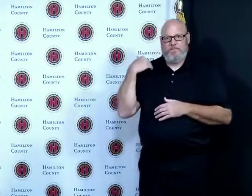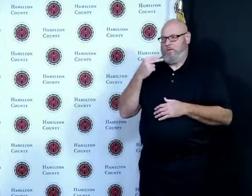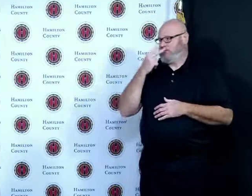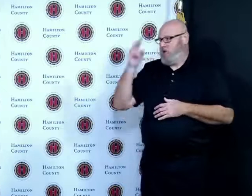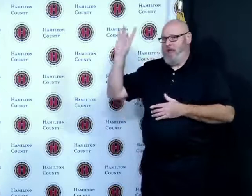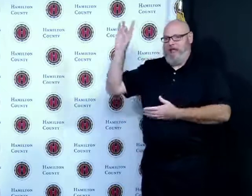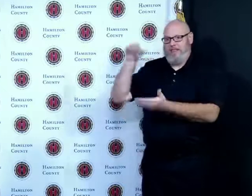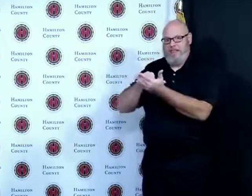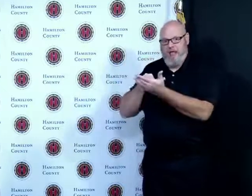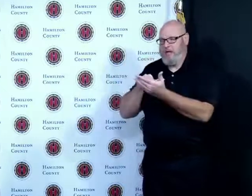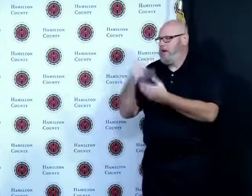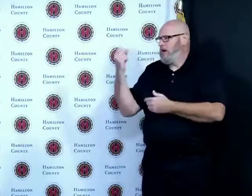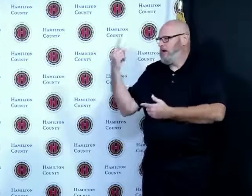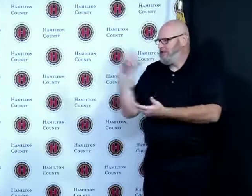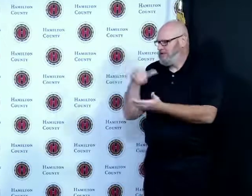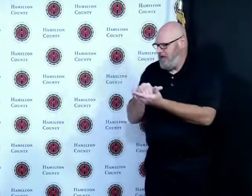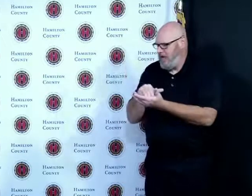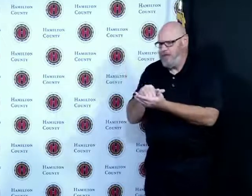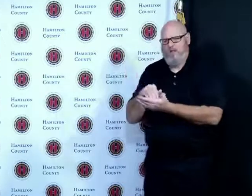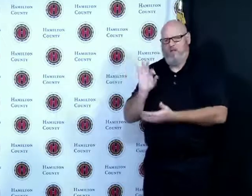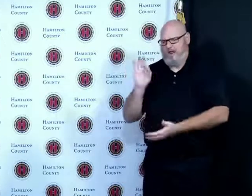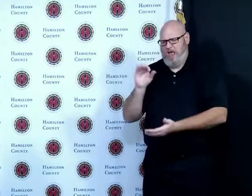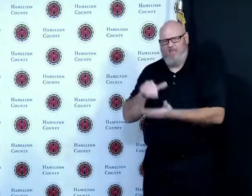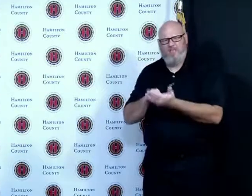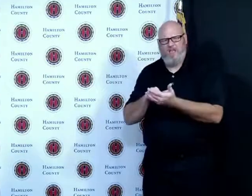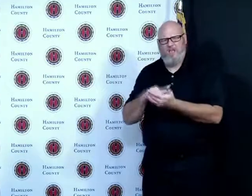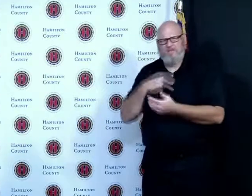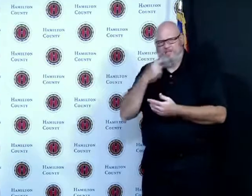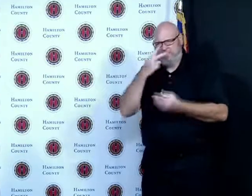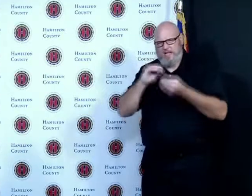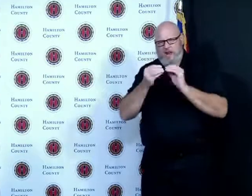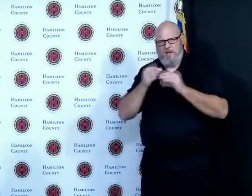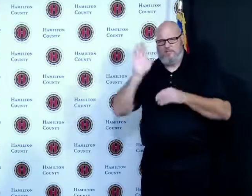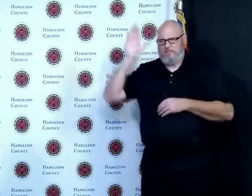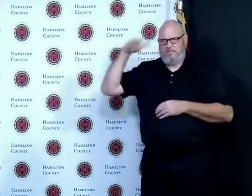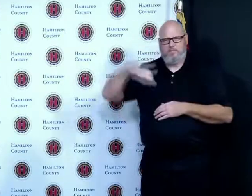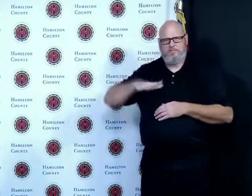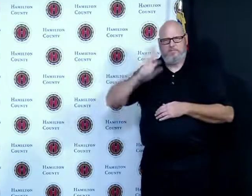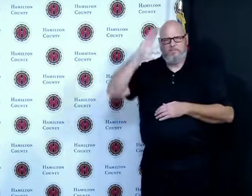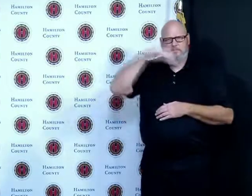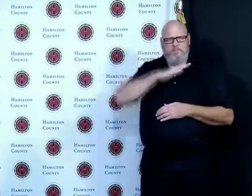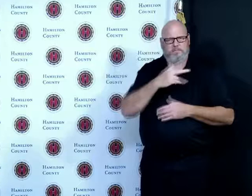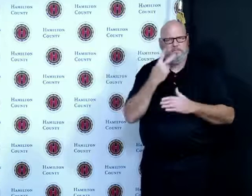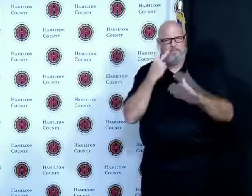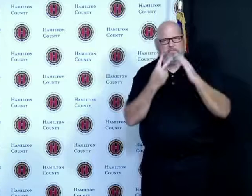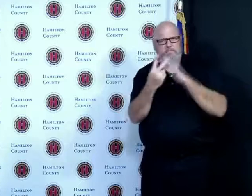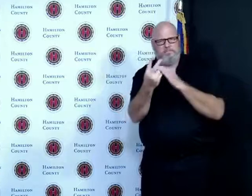rather frustrating I'll admit and really hard to plan for because we're we're ramping